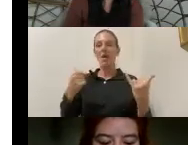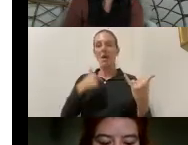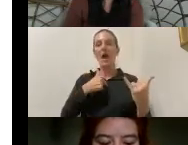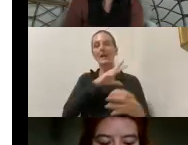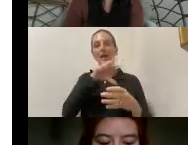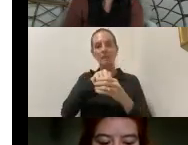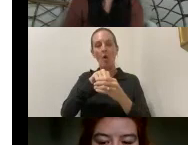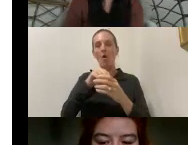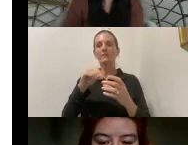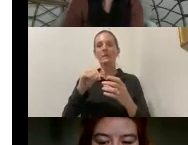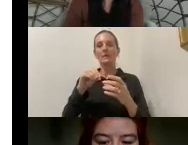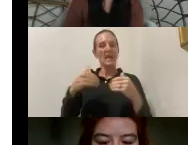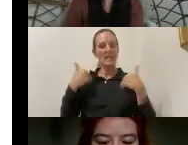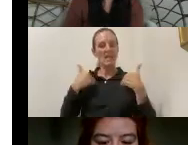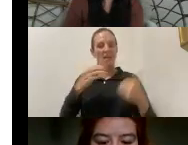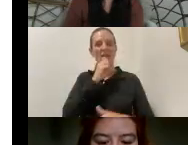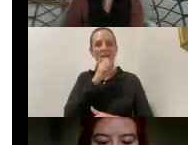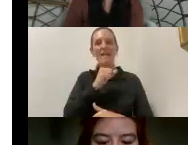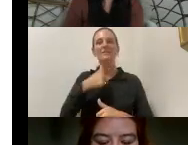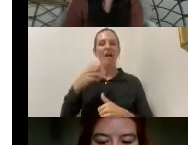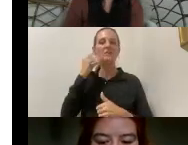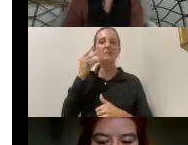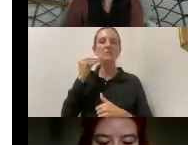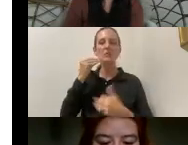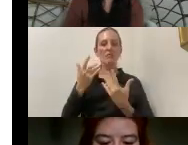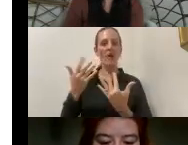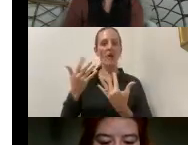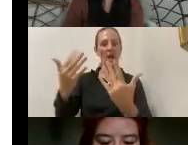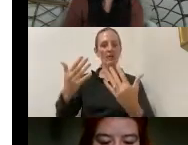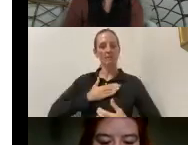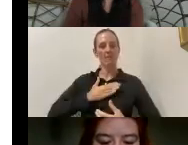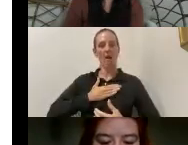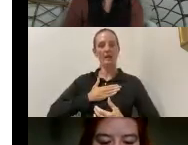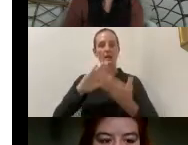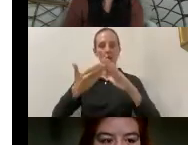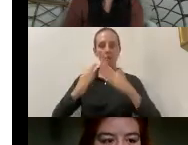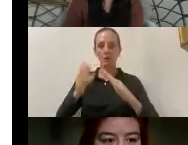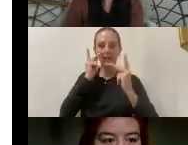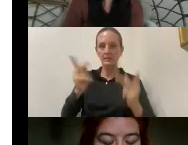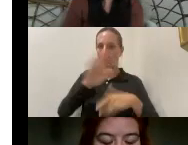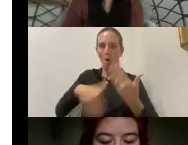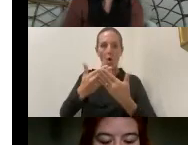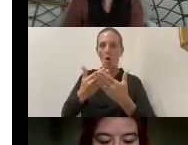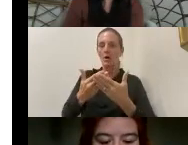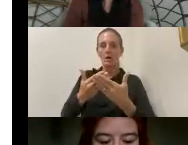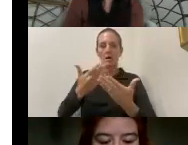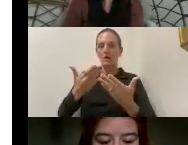in my community and got to see all the different aspects of it from losing my house and the fallout afterwards.